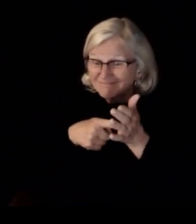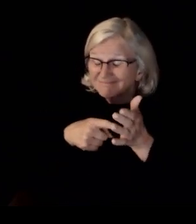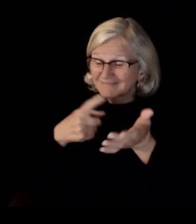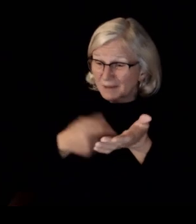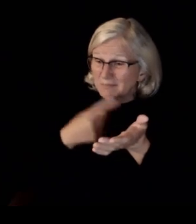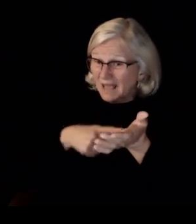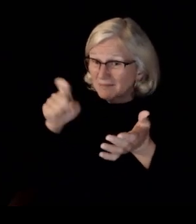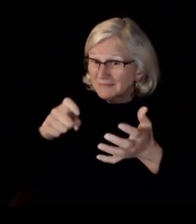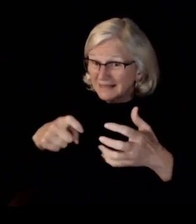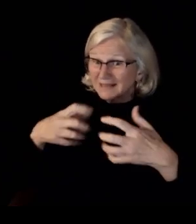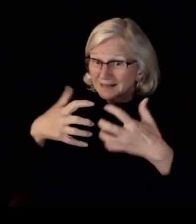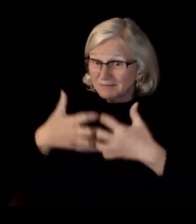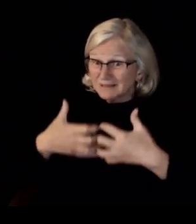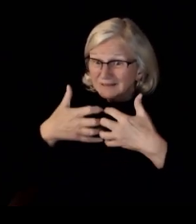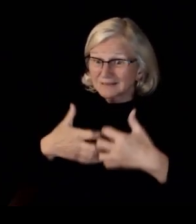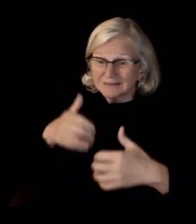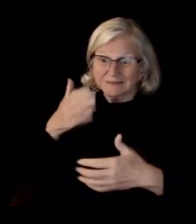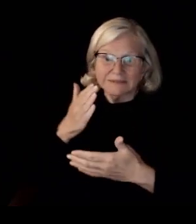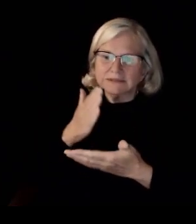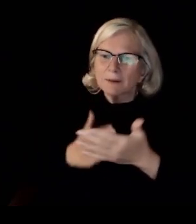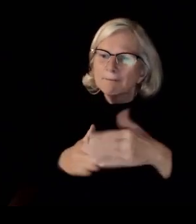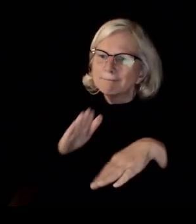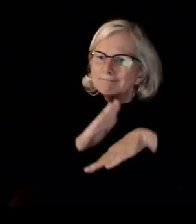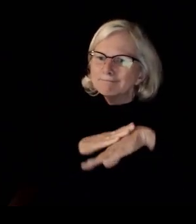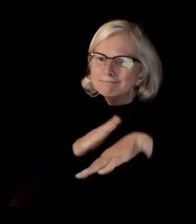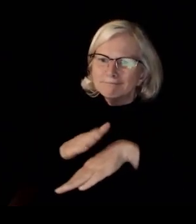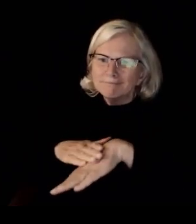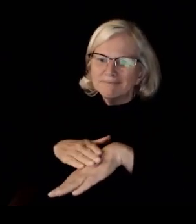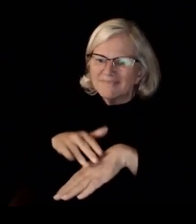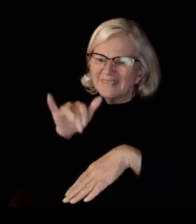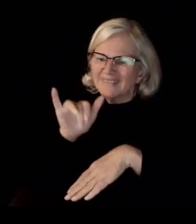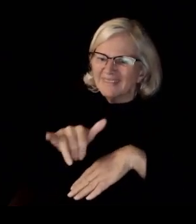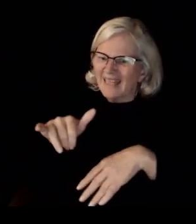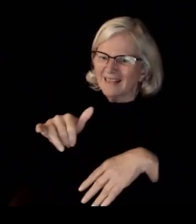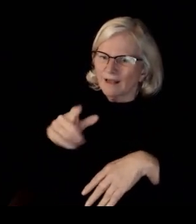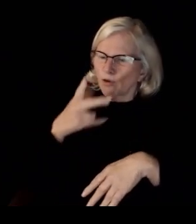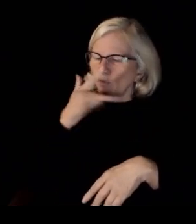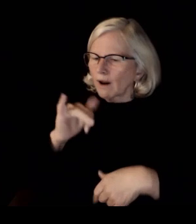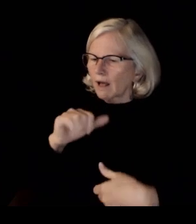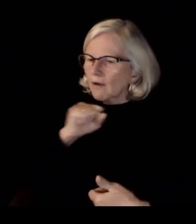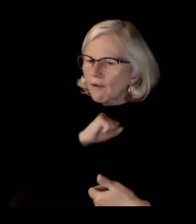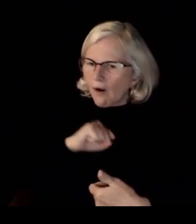of breath. However testing found the patients were not infected they also responded to systemic